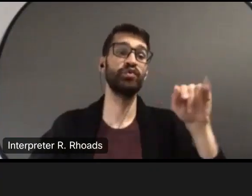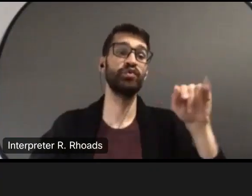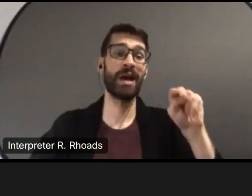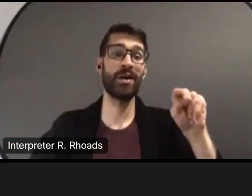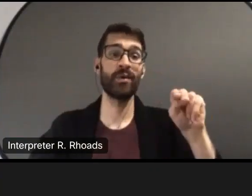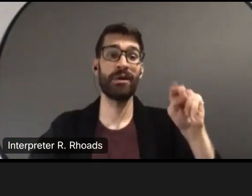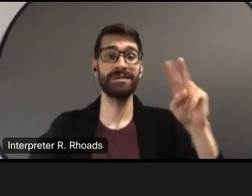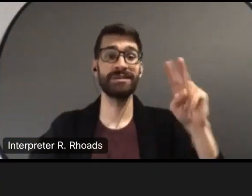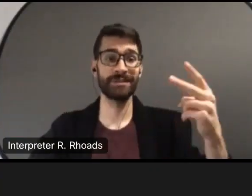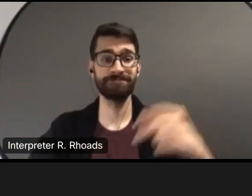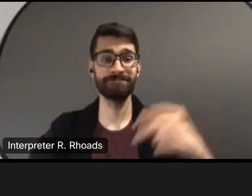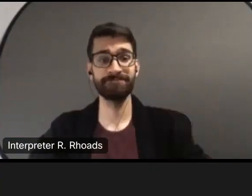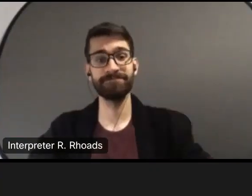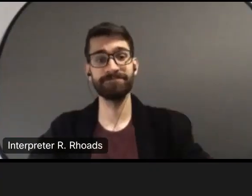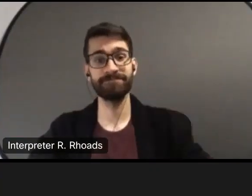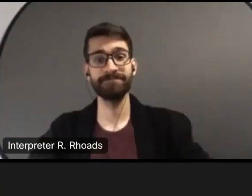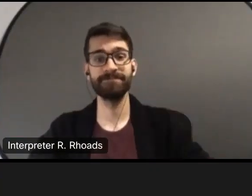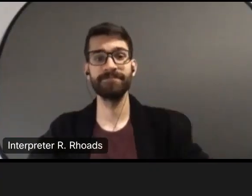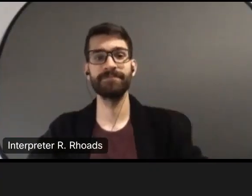(Fast) Thank you Commissioner Campbell.